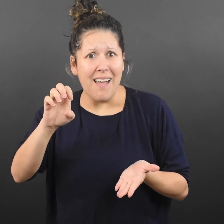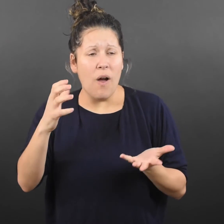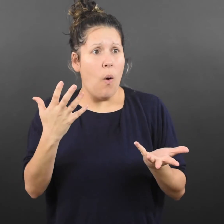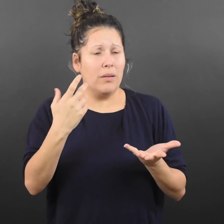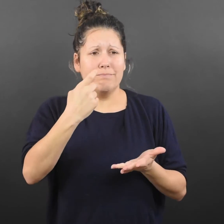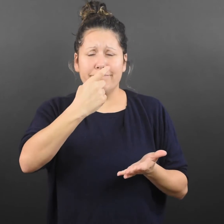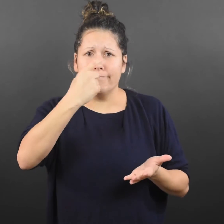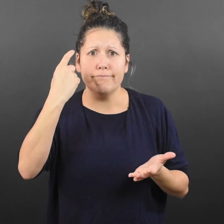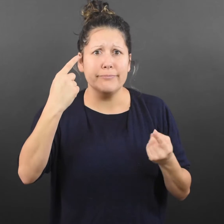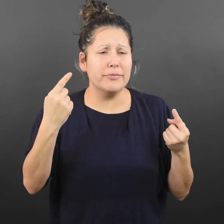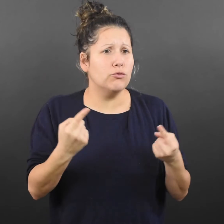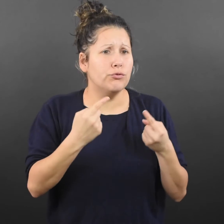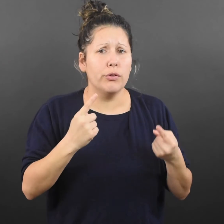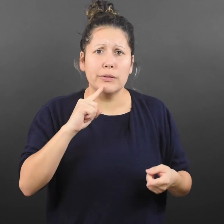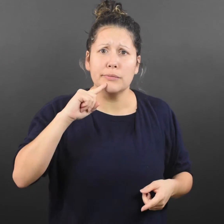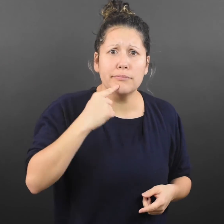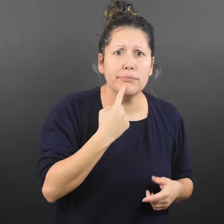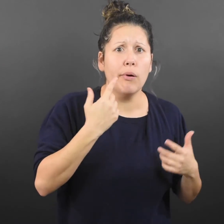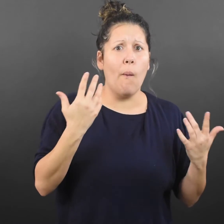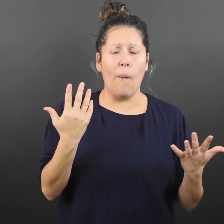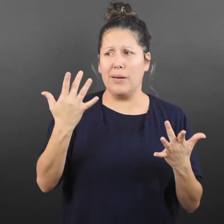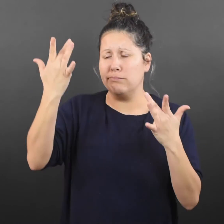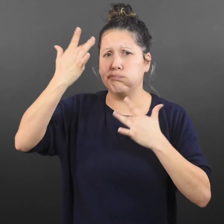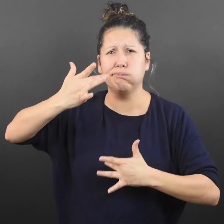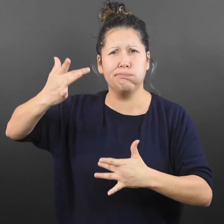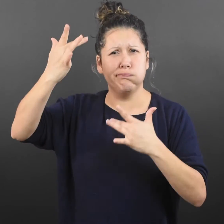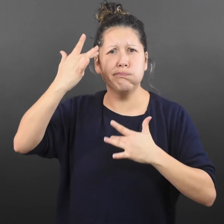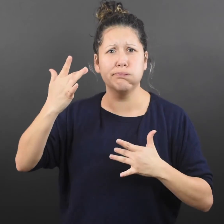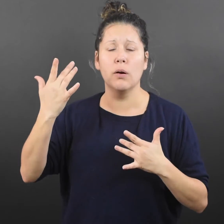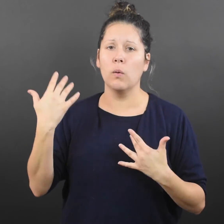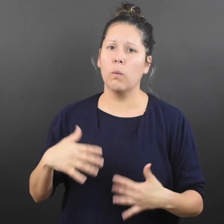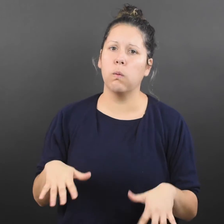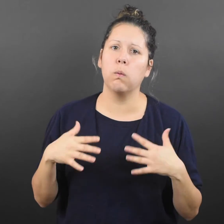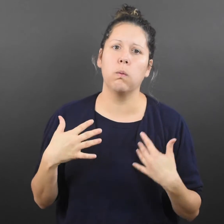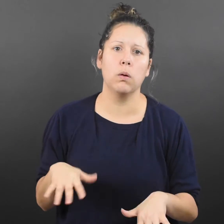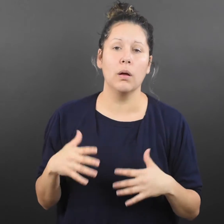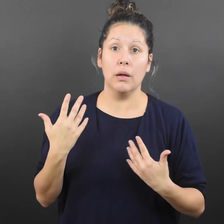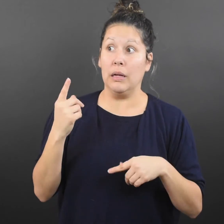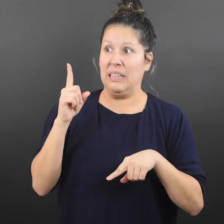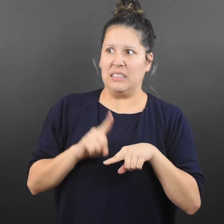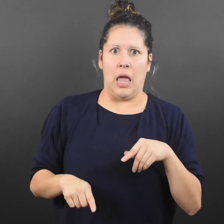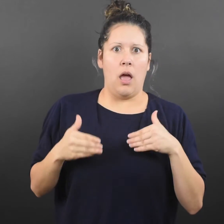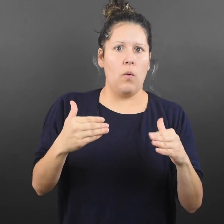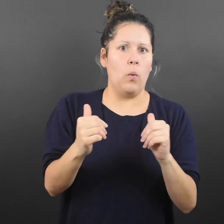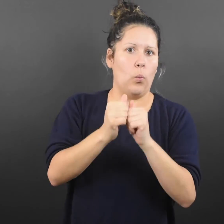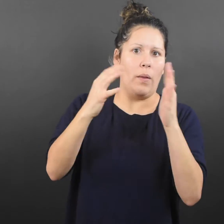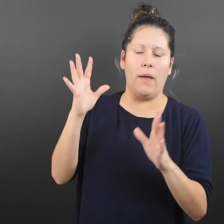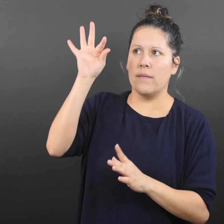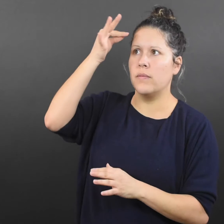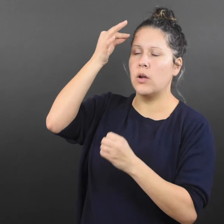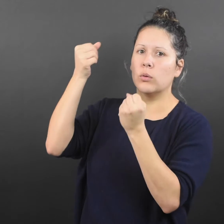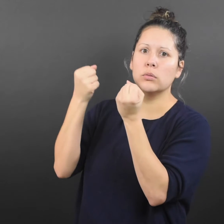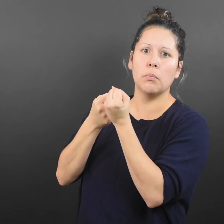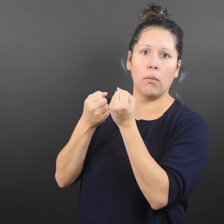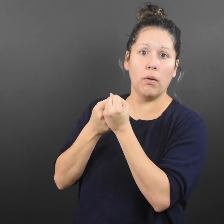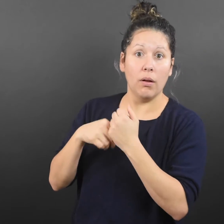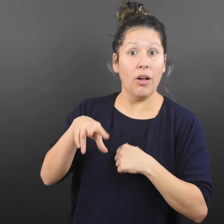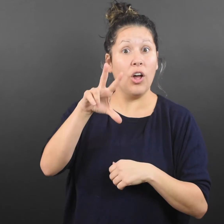said Jennifer DeCubellis, CEO, Hennepin Healthcare. “Extending federal support is a 30-day